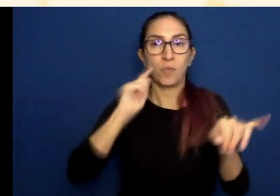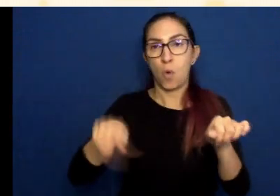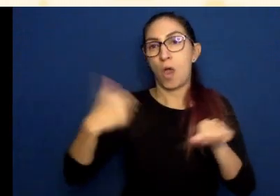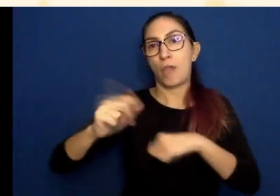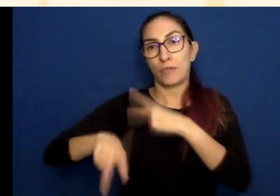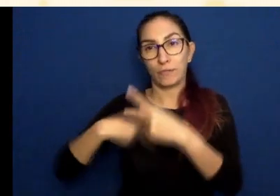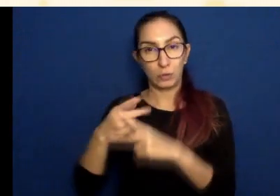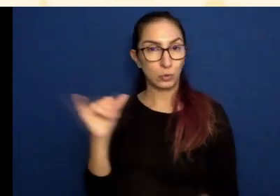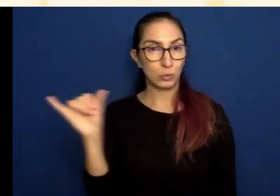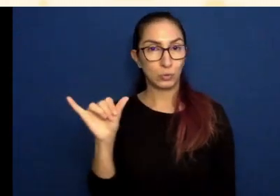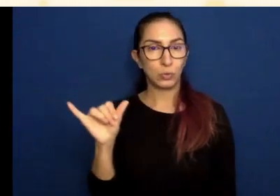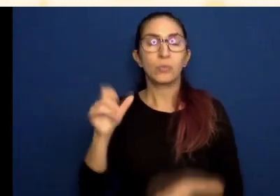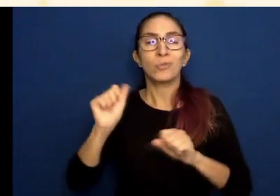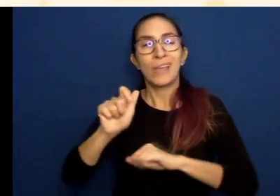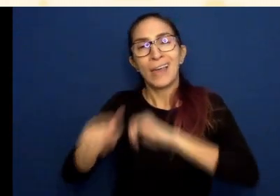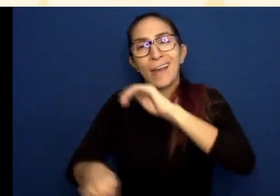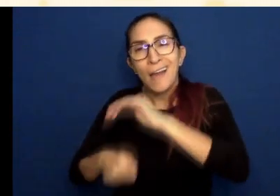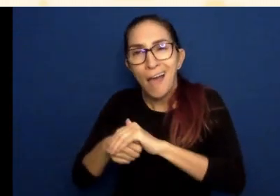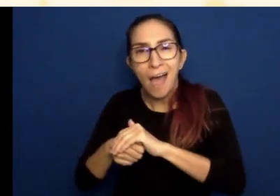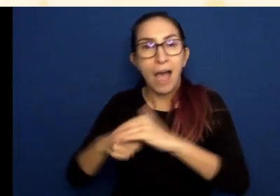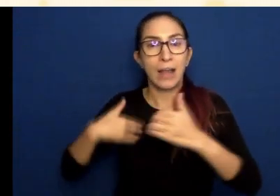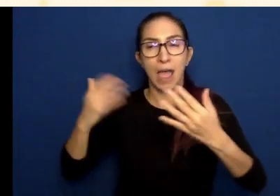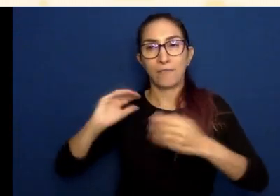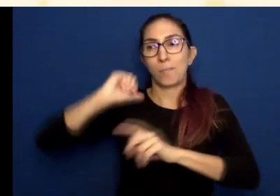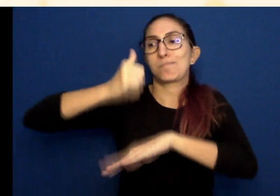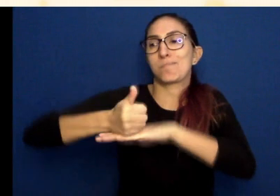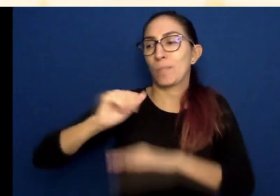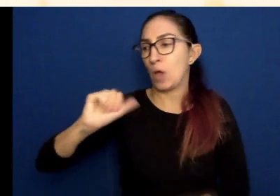So you need to make sure that whatever you see on one version